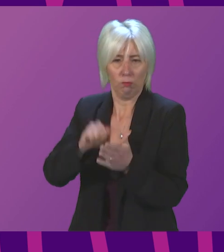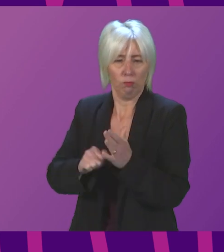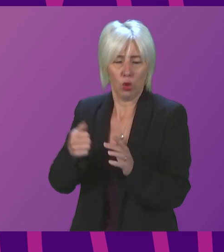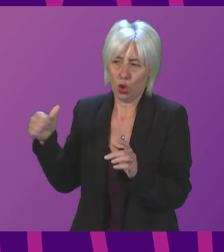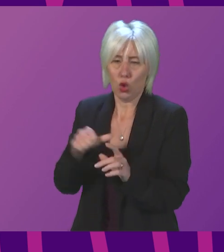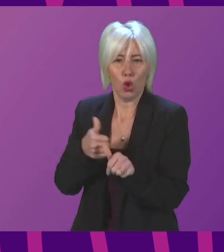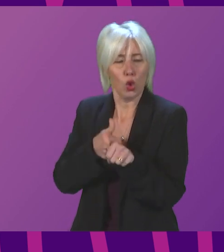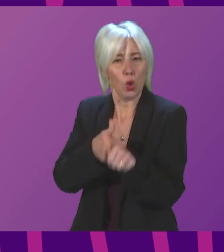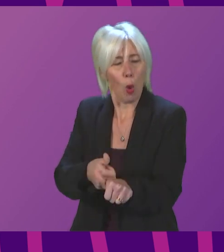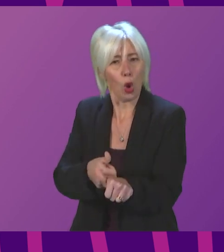oil and gas industry?